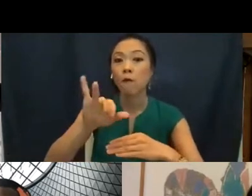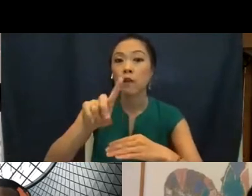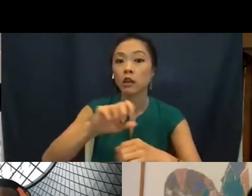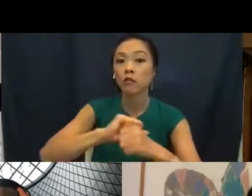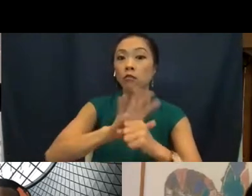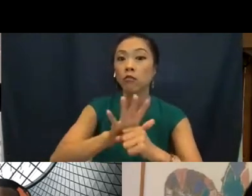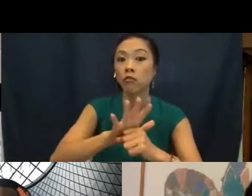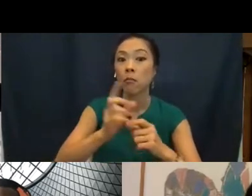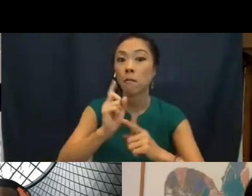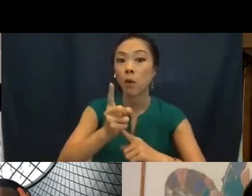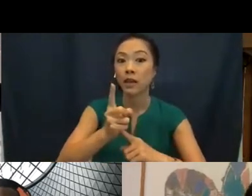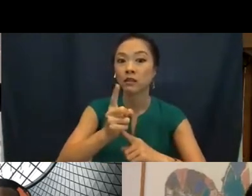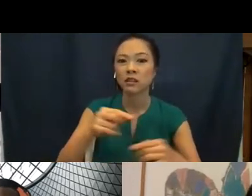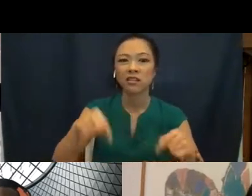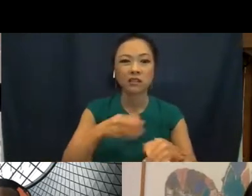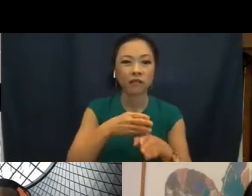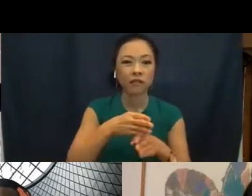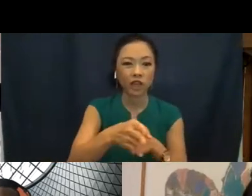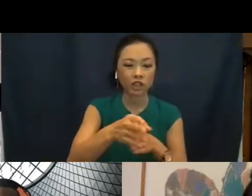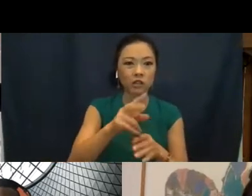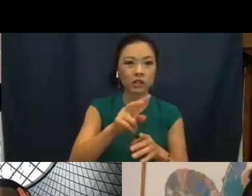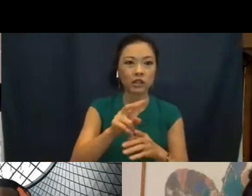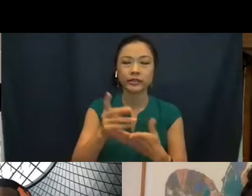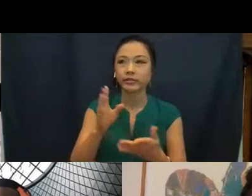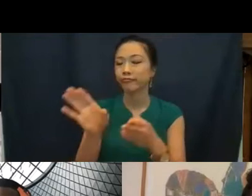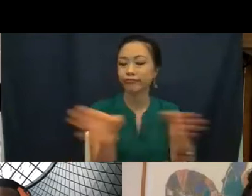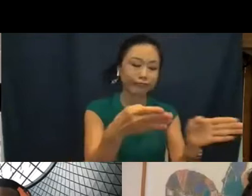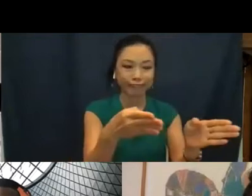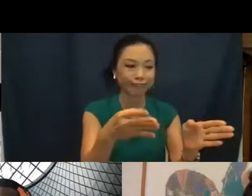admit that I have not curated one Internet-based work in my tenure